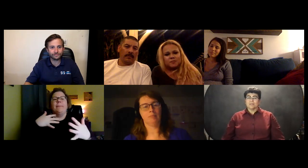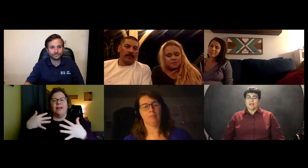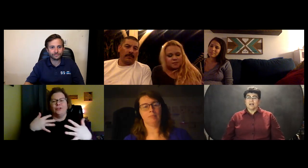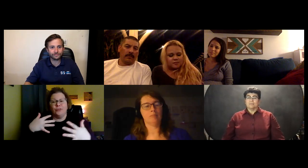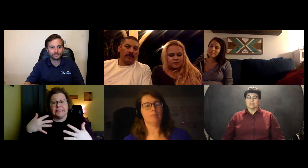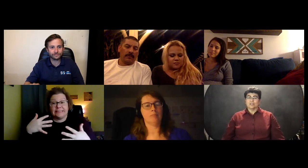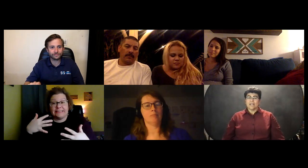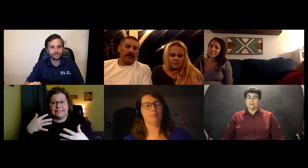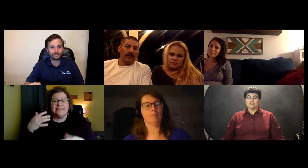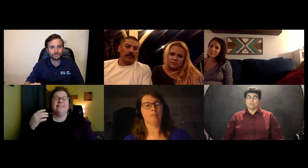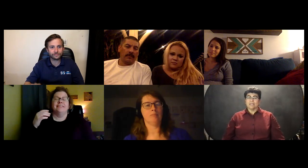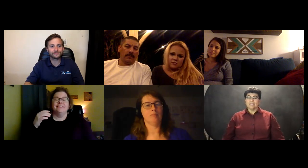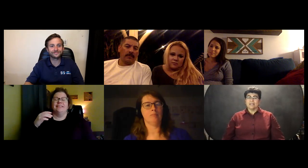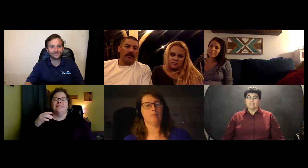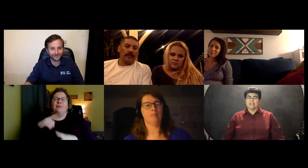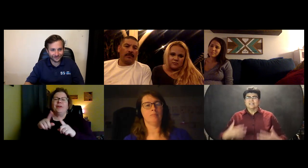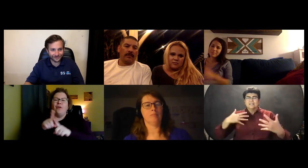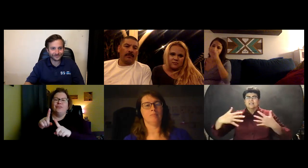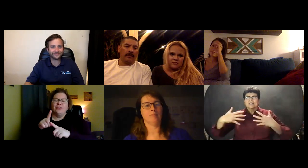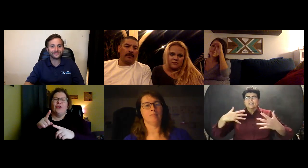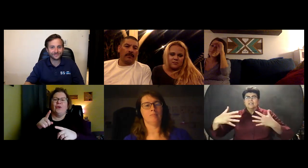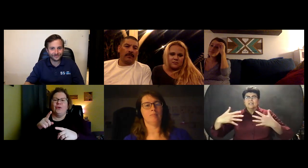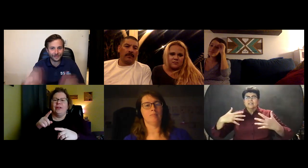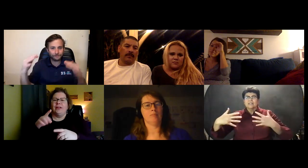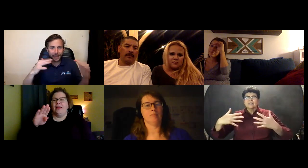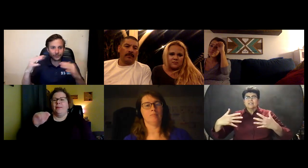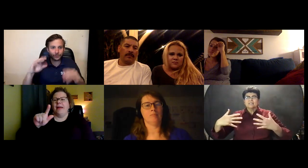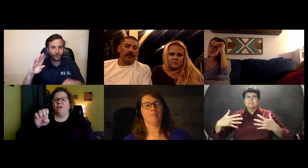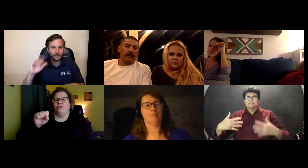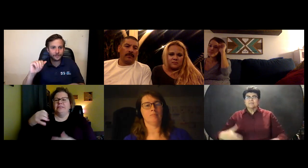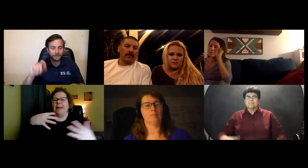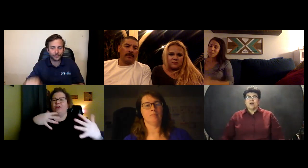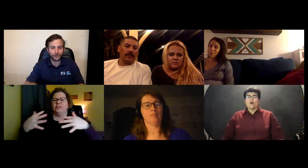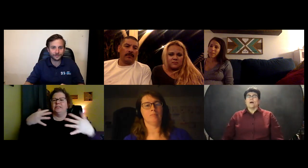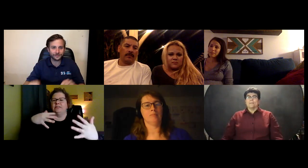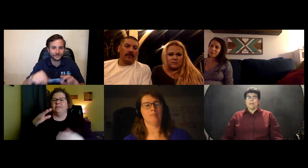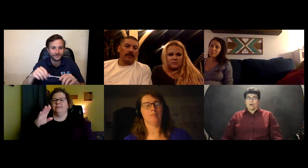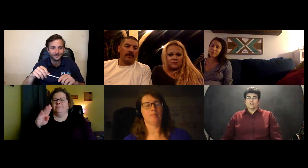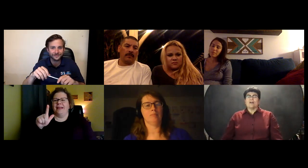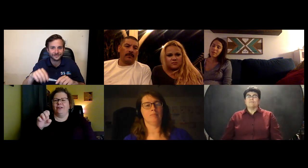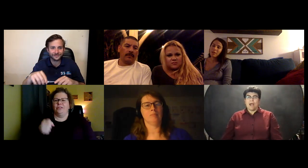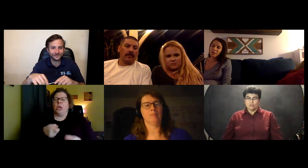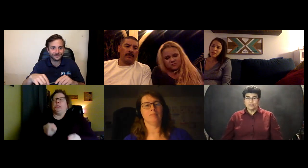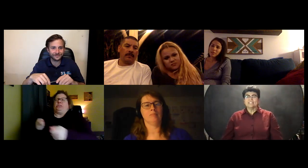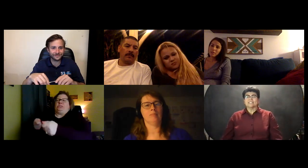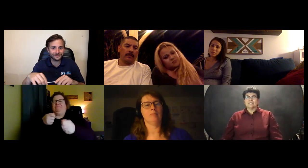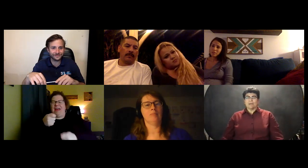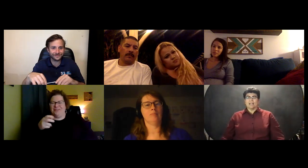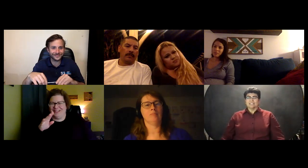um learning how to be oh